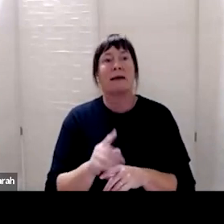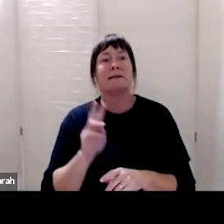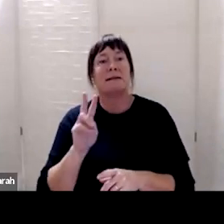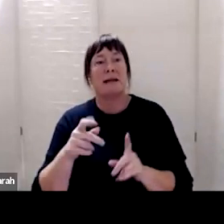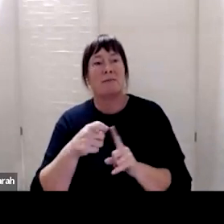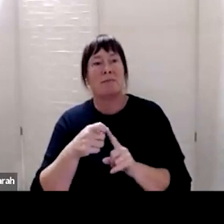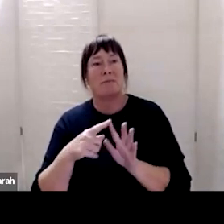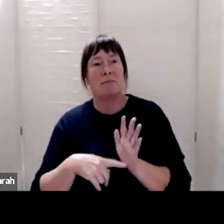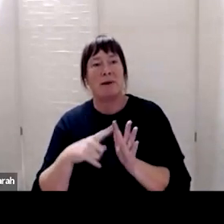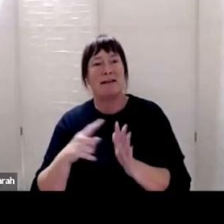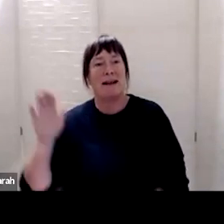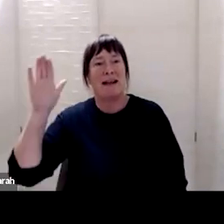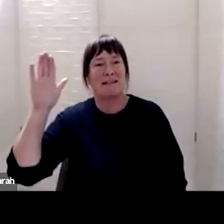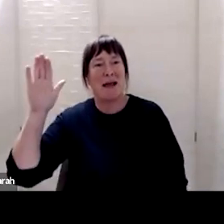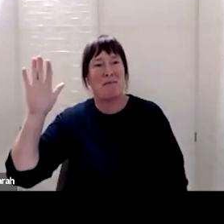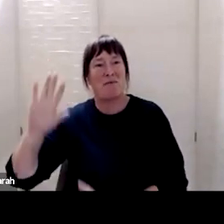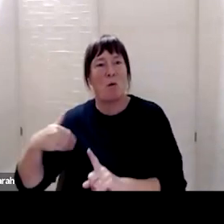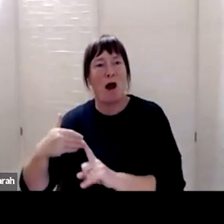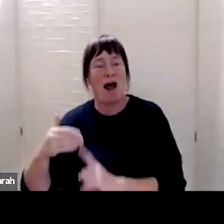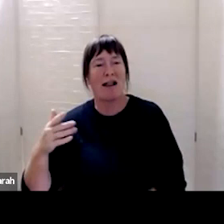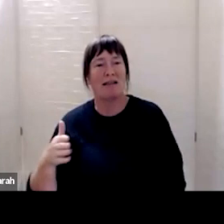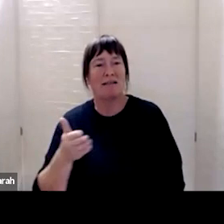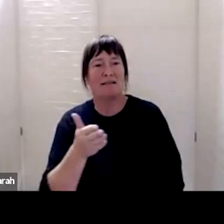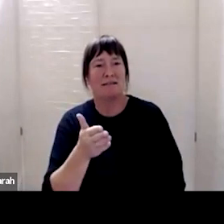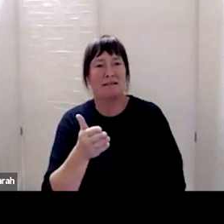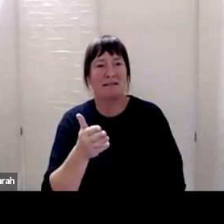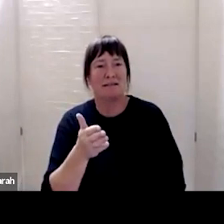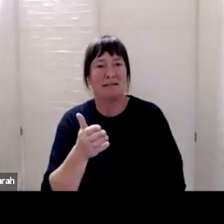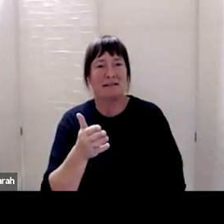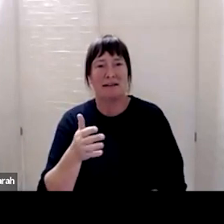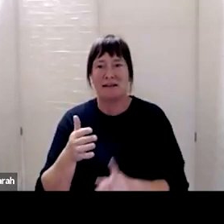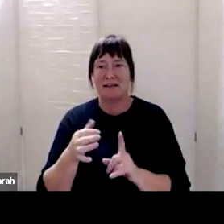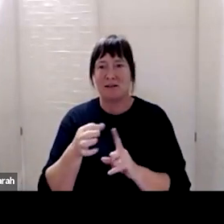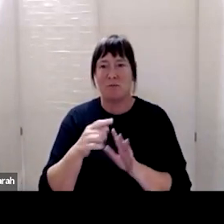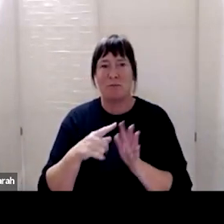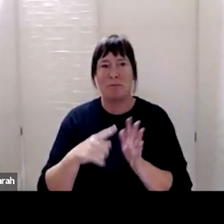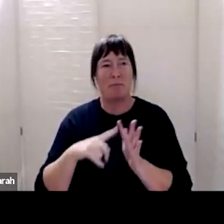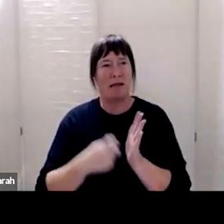had his hand up for a while to ask a question verbally. Peter Joseph.